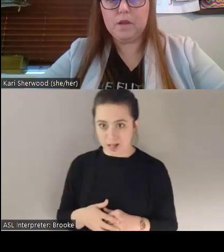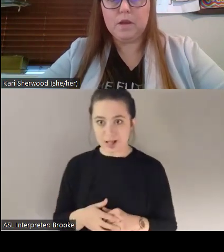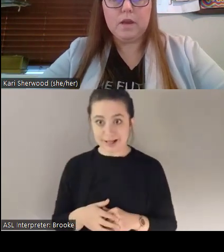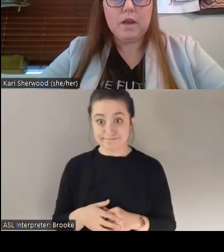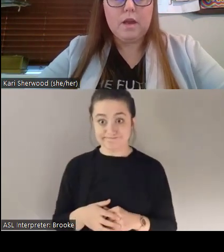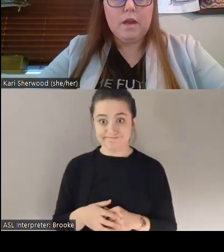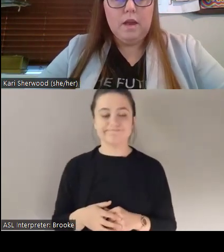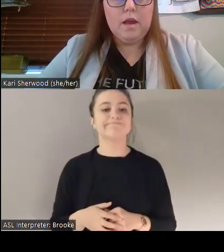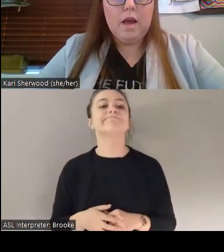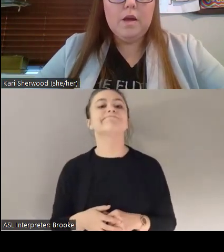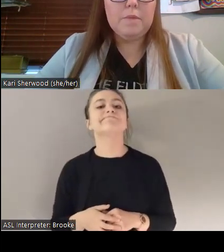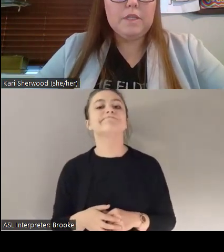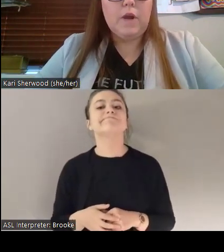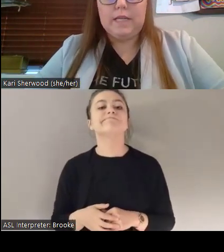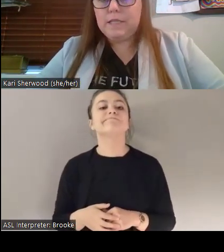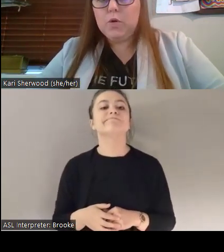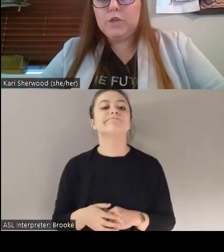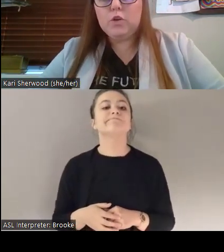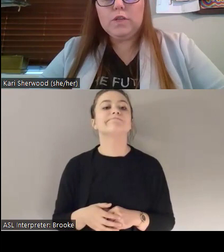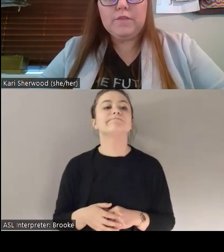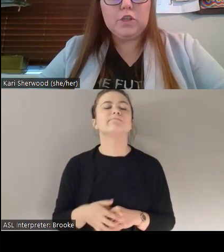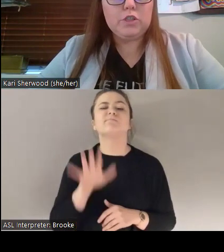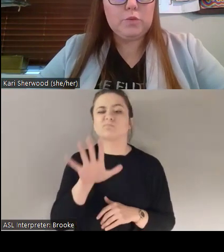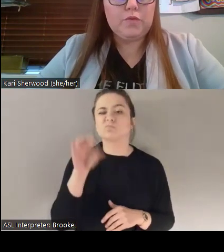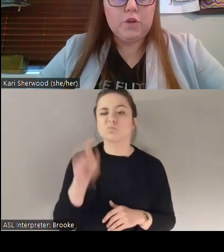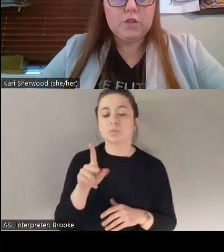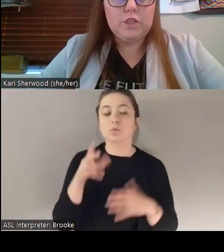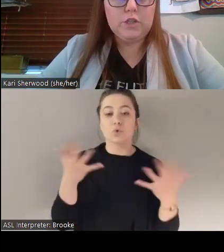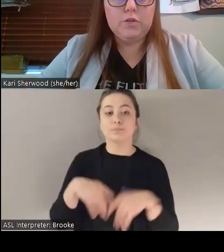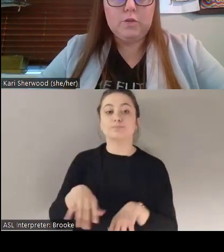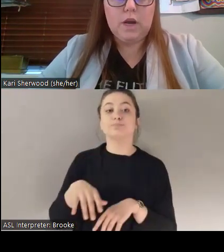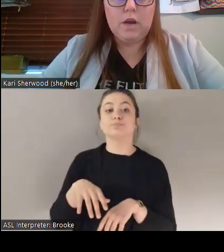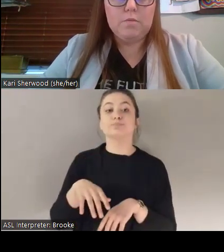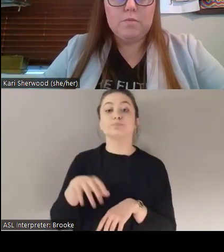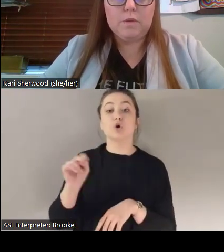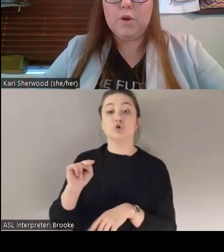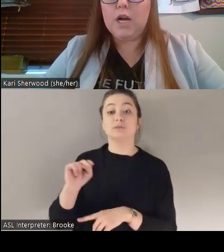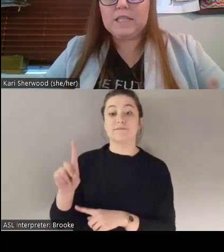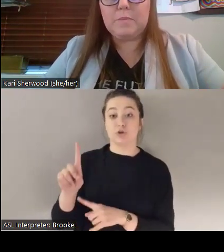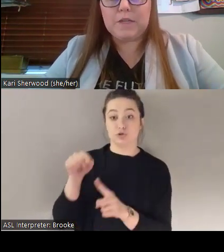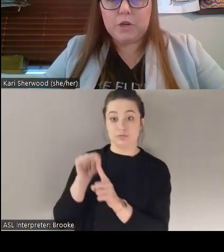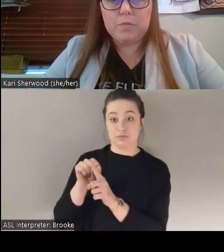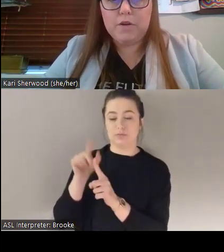Okay. So neurodivergence refers to the broad spectrum of